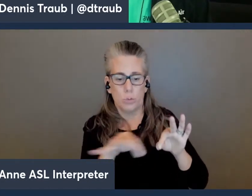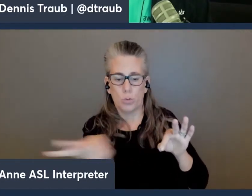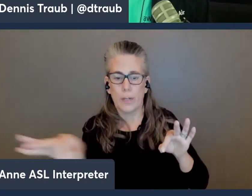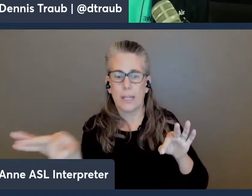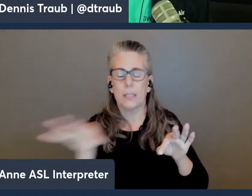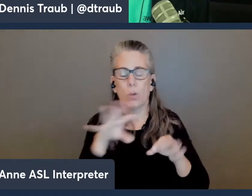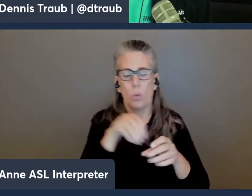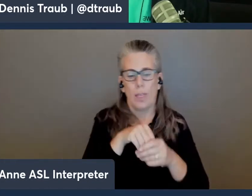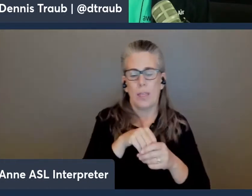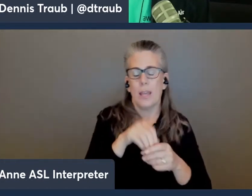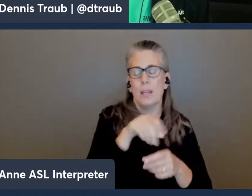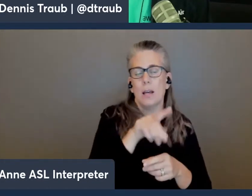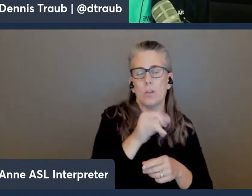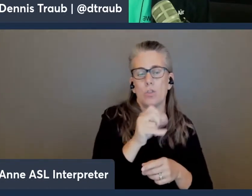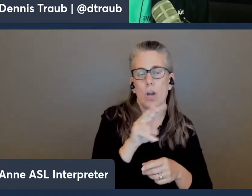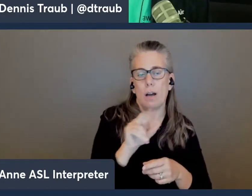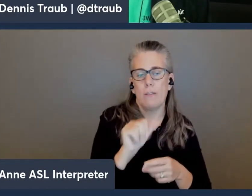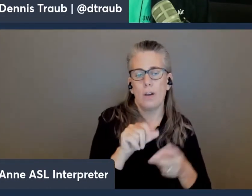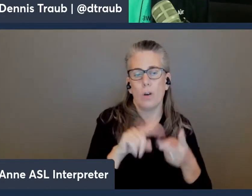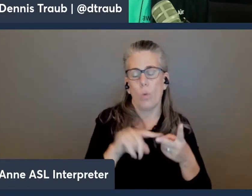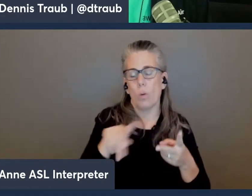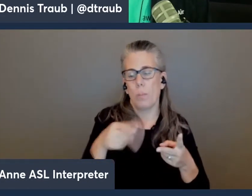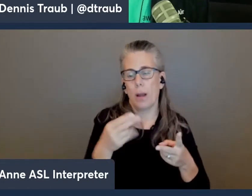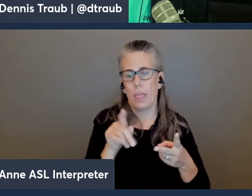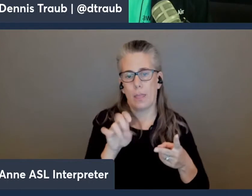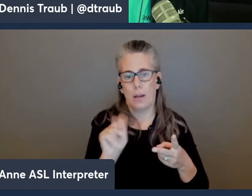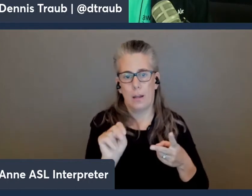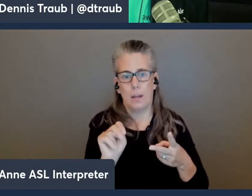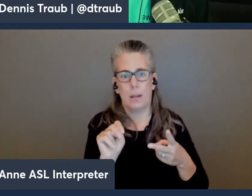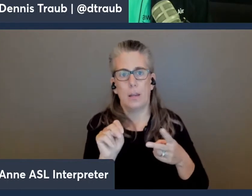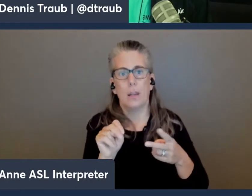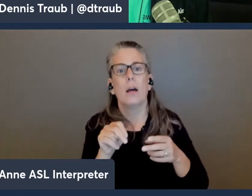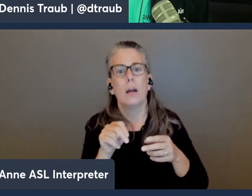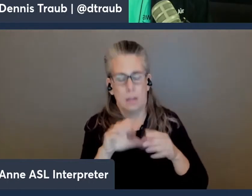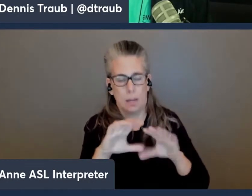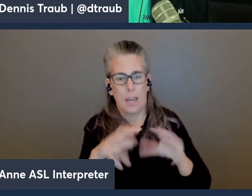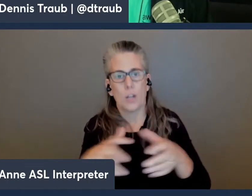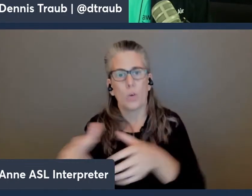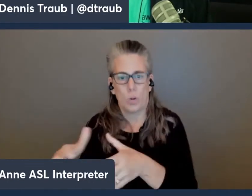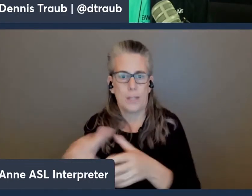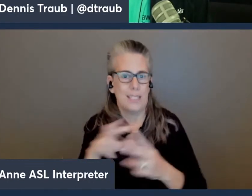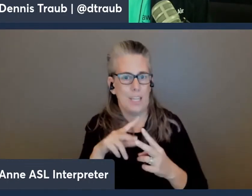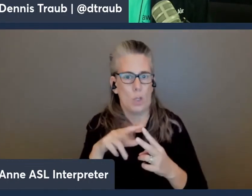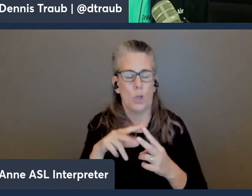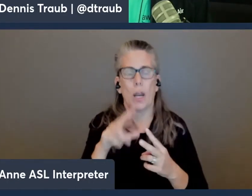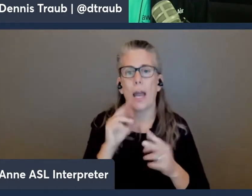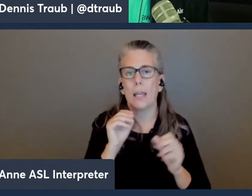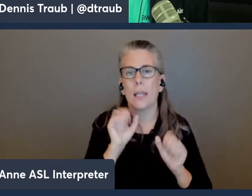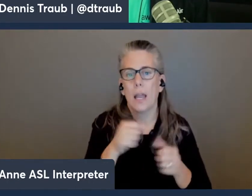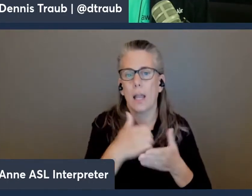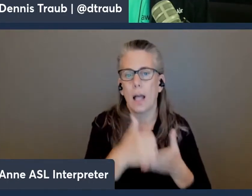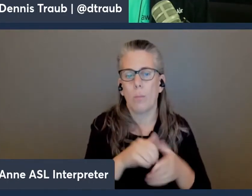And we can help you automatically detect those and prevent them from getting into a repo